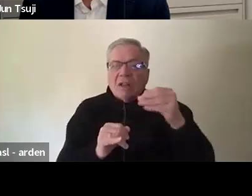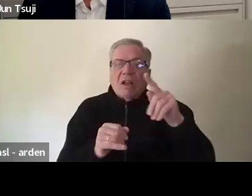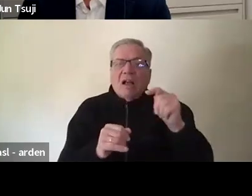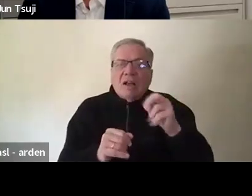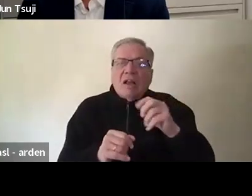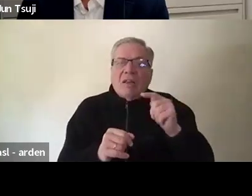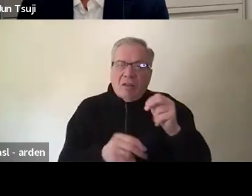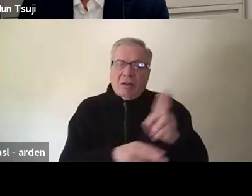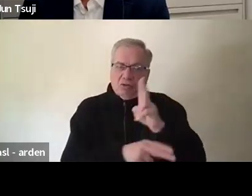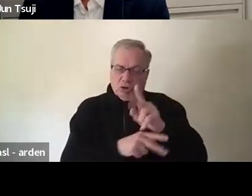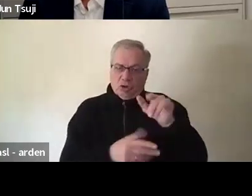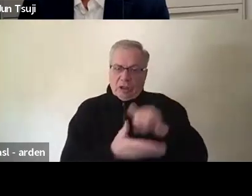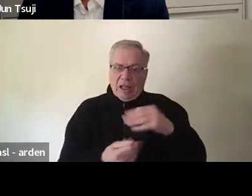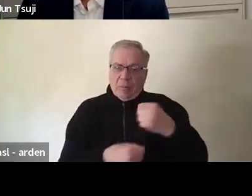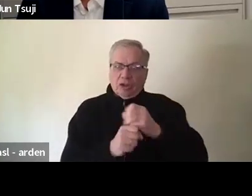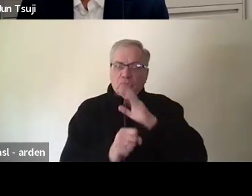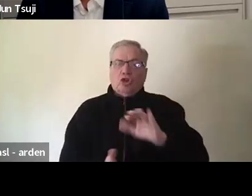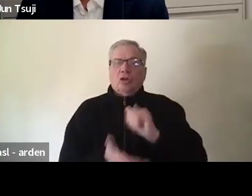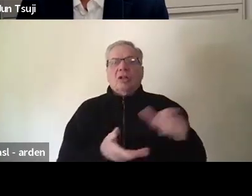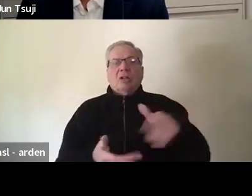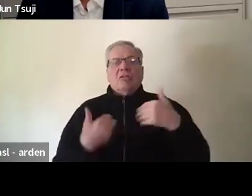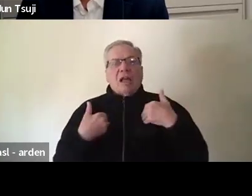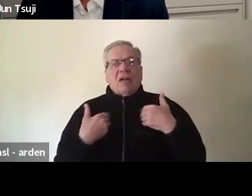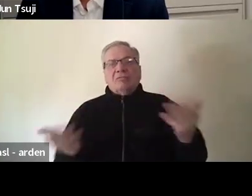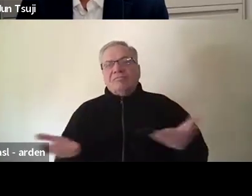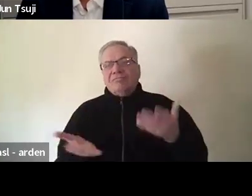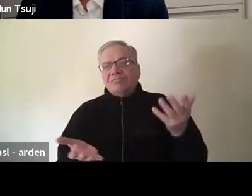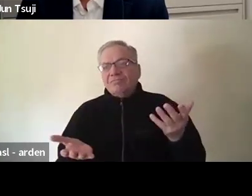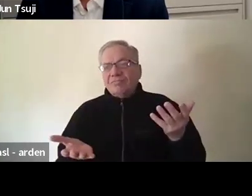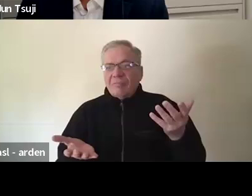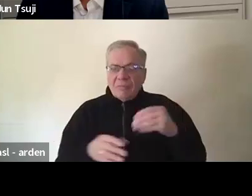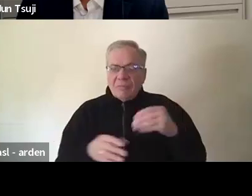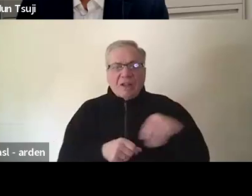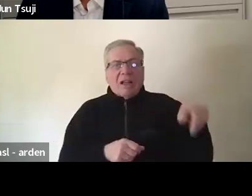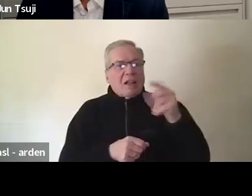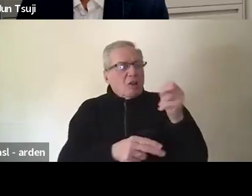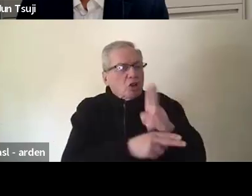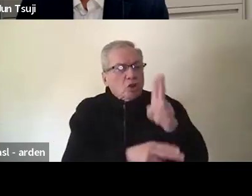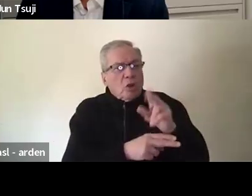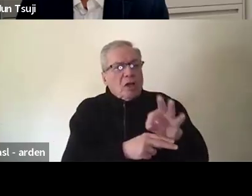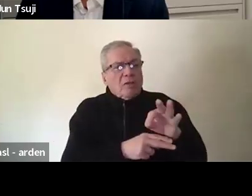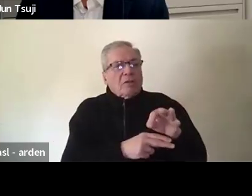prep, and making sure they have the industry certification that adds value to their resume.